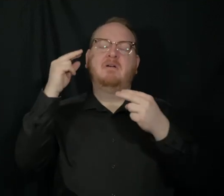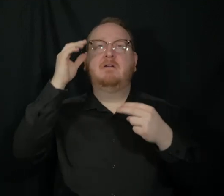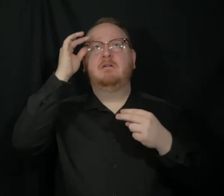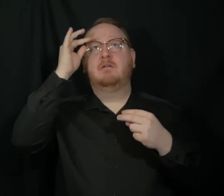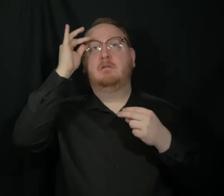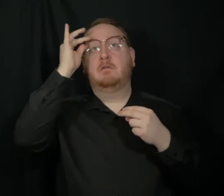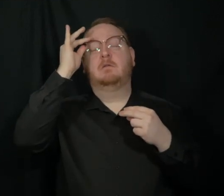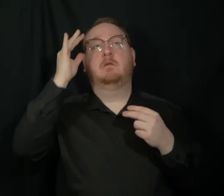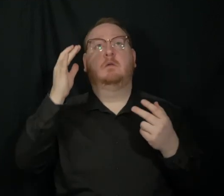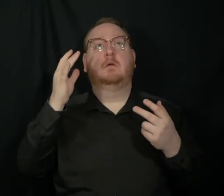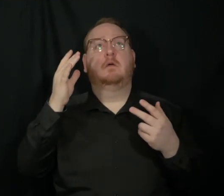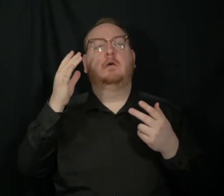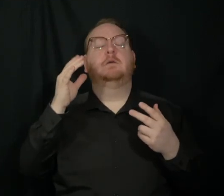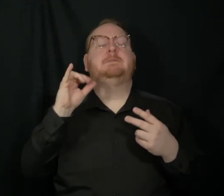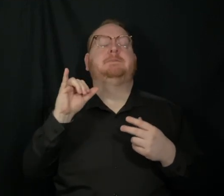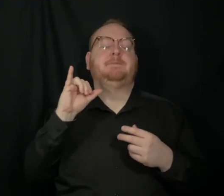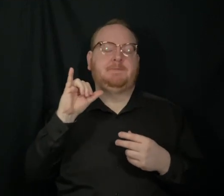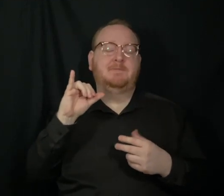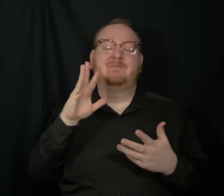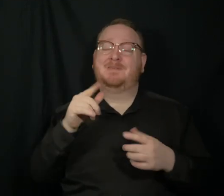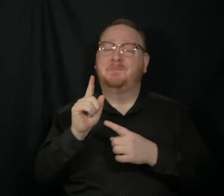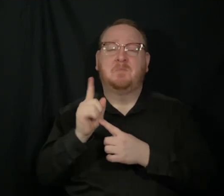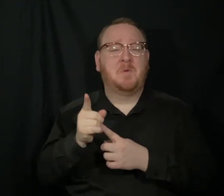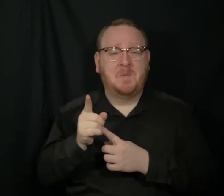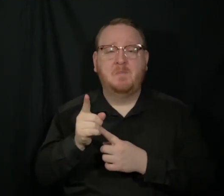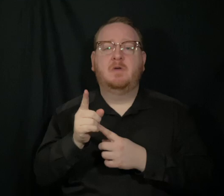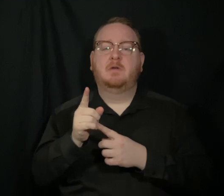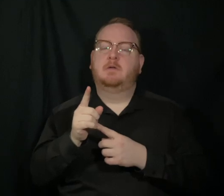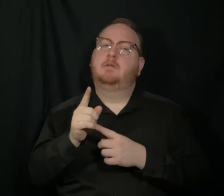And so, you know, but looking back, I can now realize that